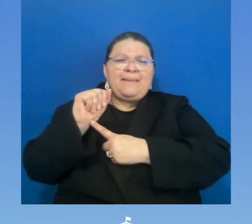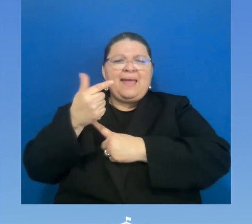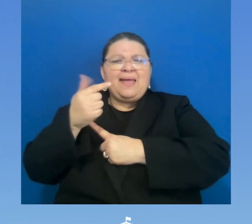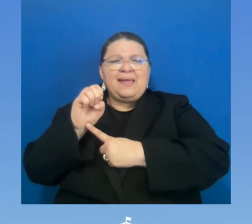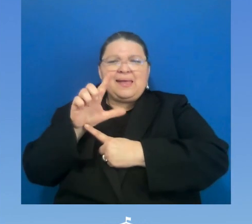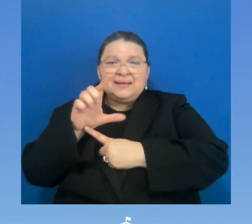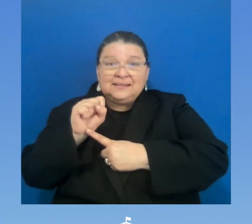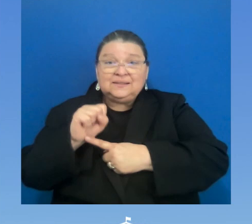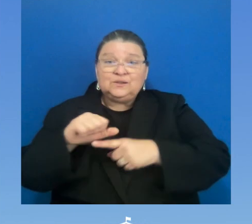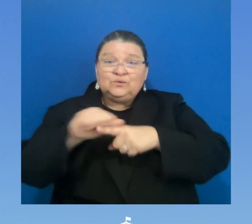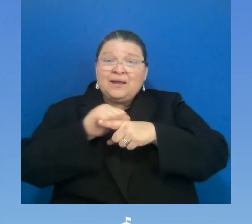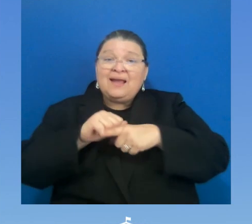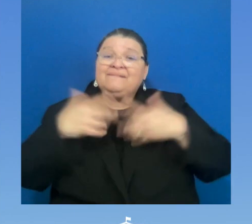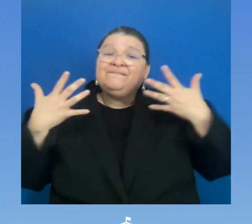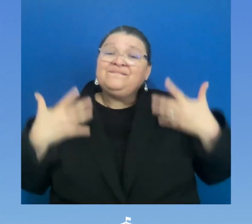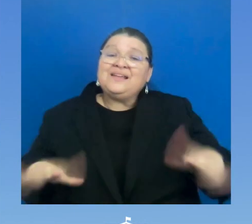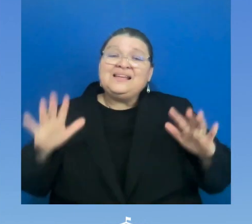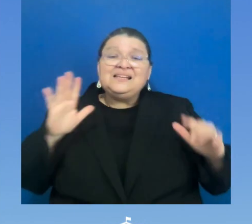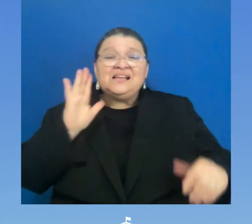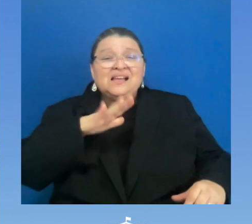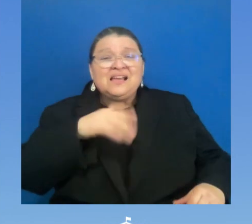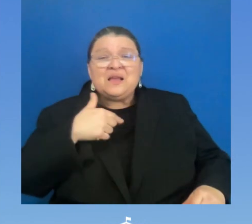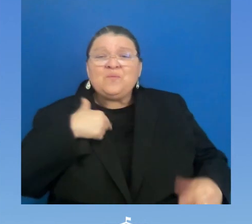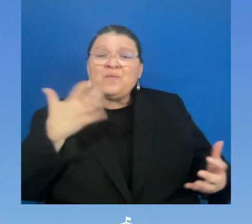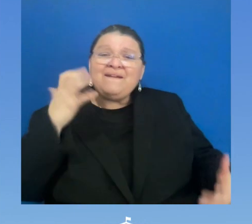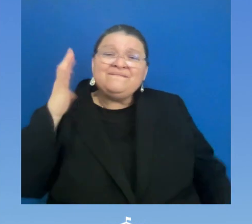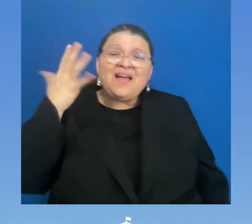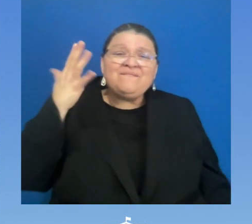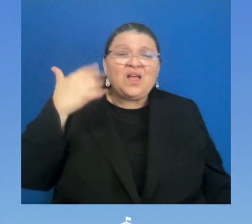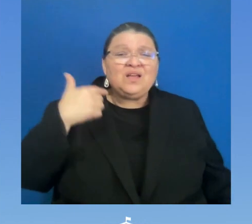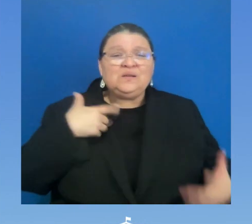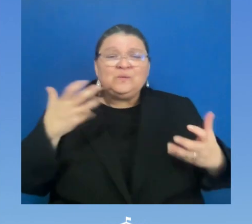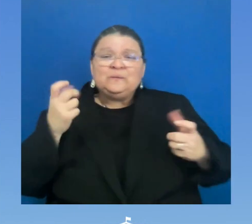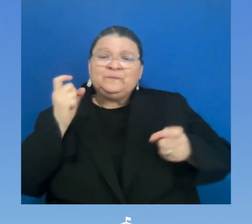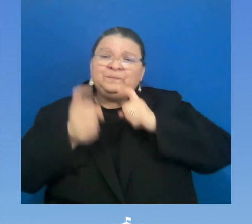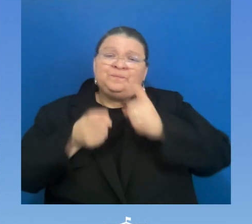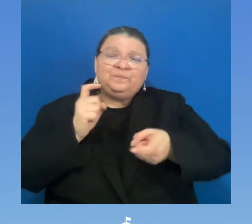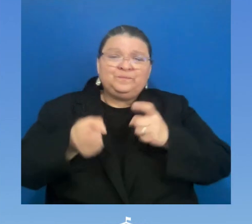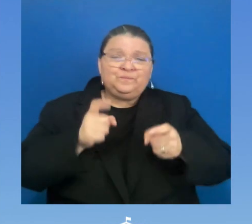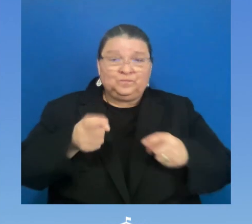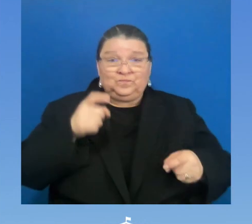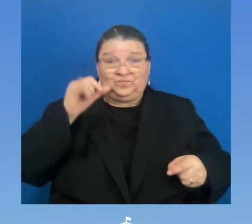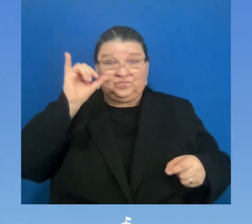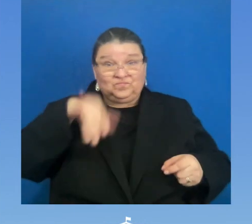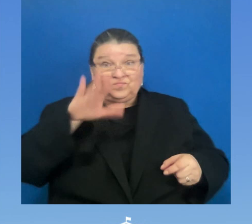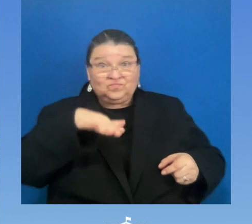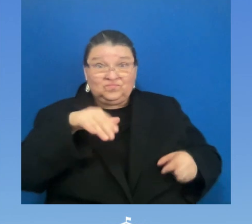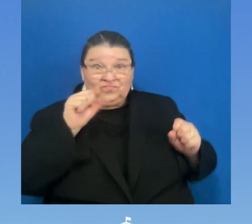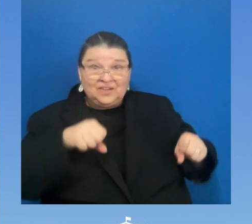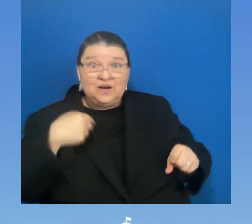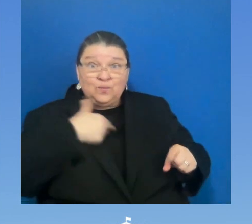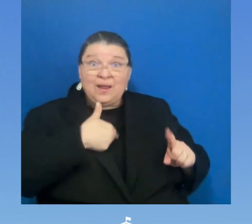"You can get, you know, bagels and cream cheese." Or, "Hey, can we get a massage therapist?" Or, "Hey, can we stay at maybe a little bit nicer hotel?"